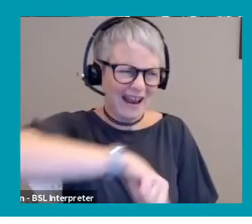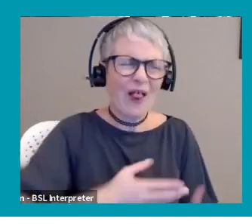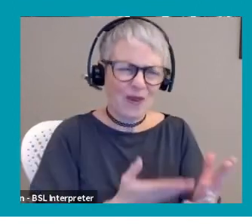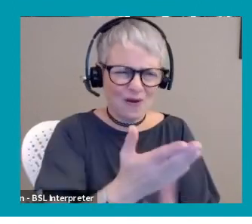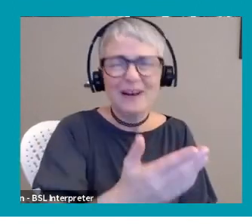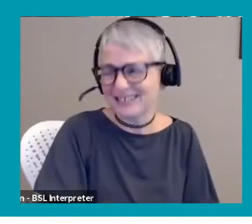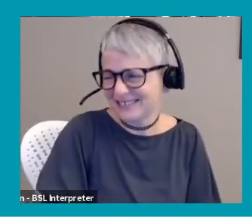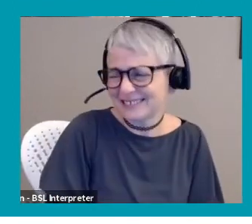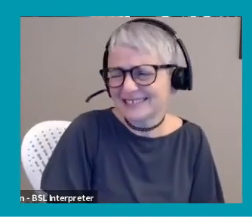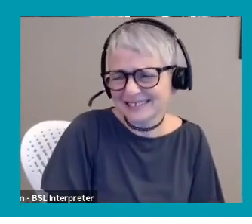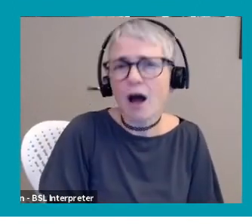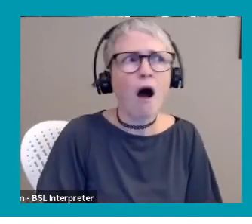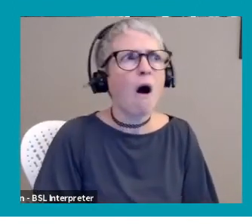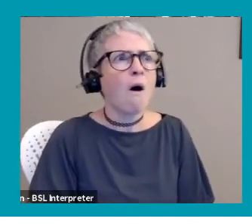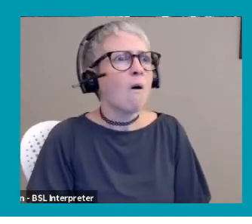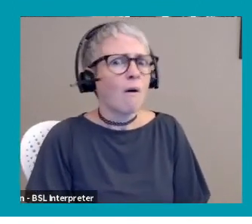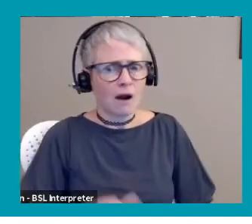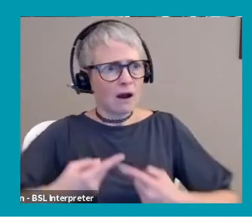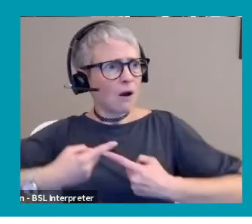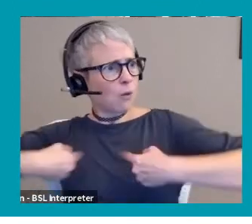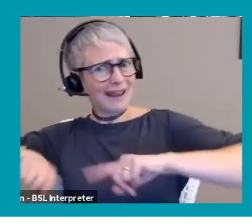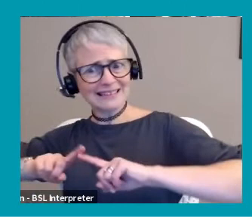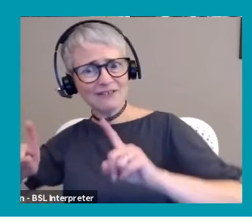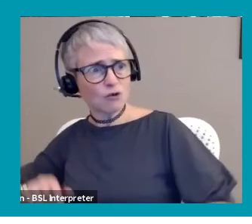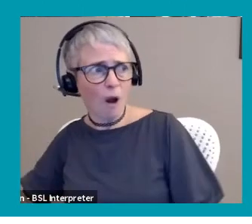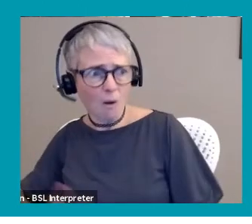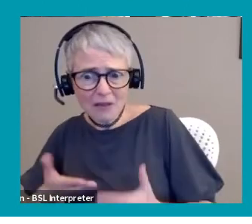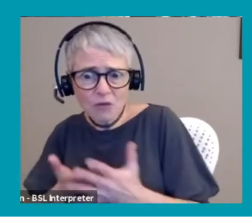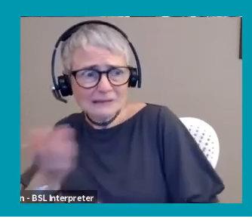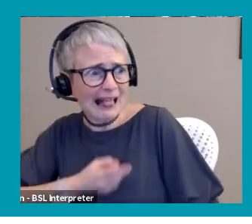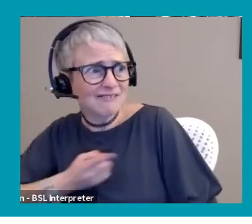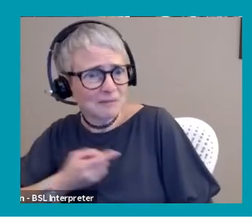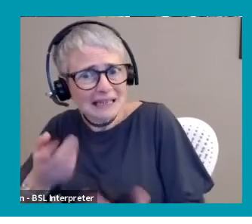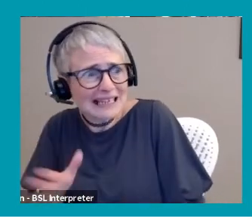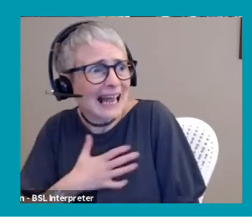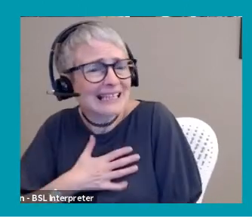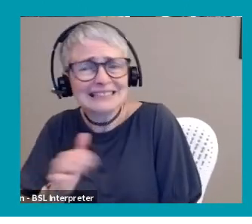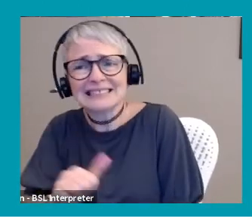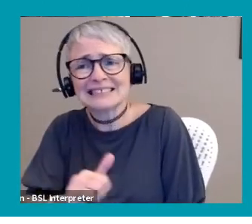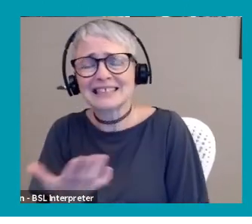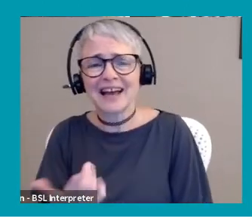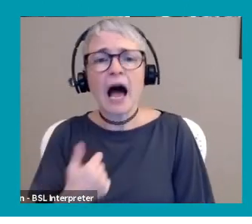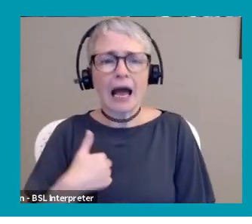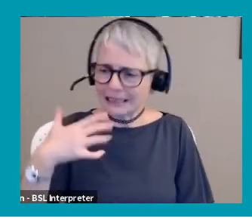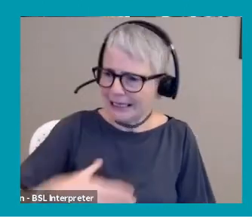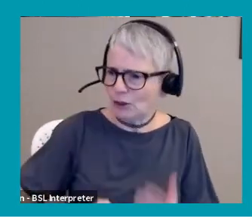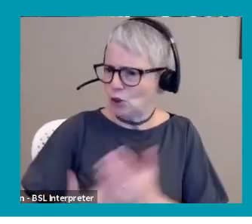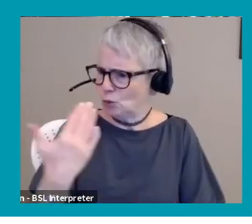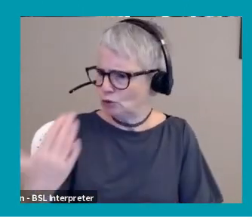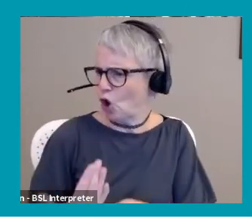any different. TAMMY: Don't think career coaches are We have all done it. We have all gone I need a new job because of reasons,